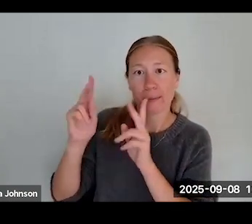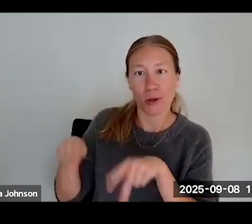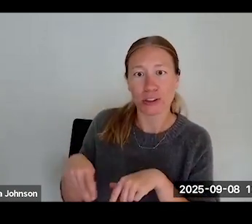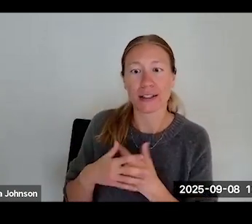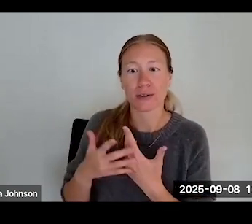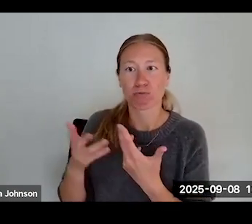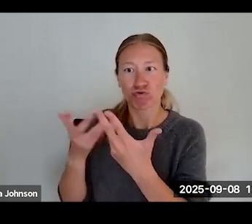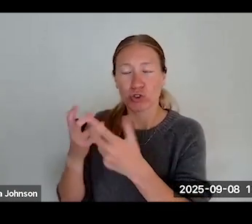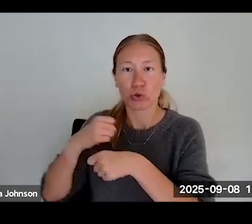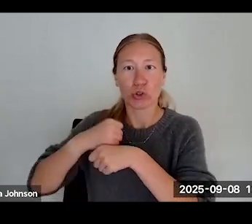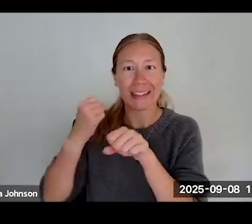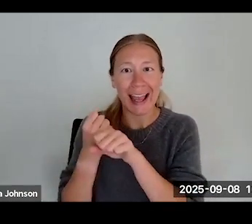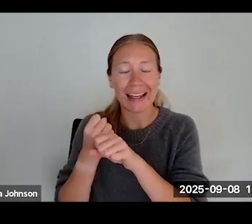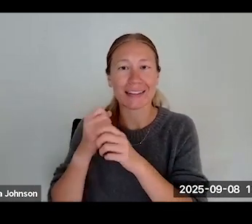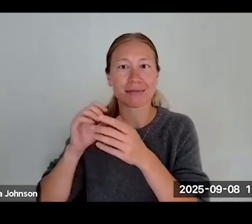or web content more accessible.